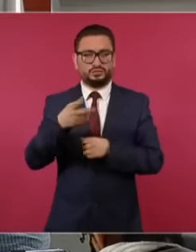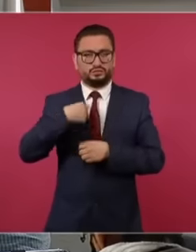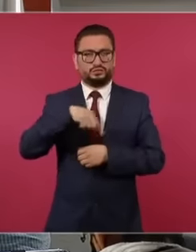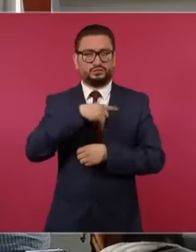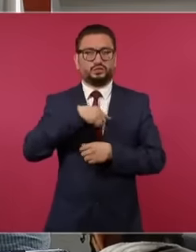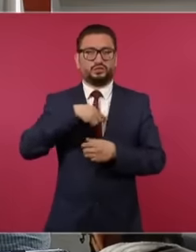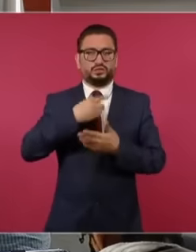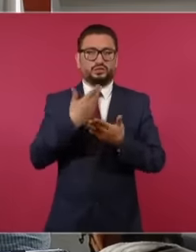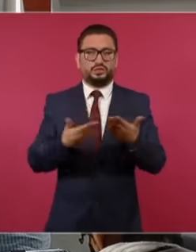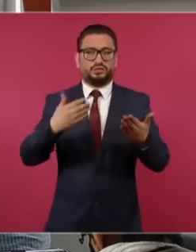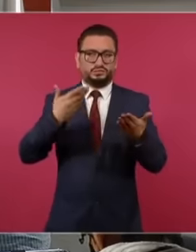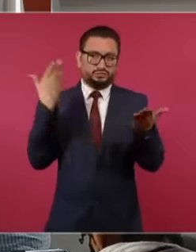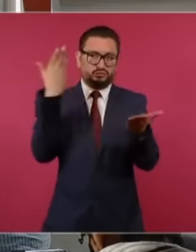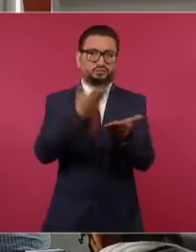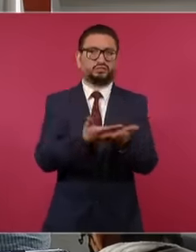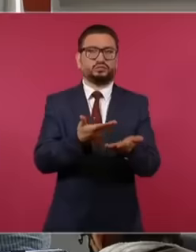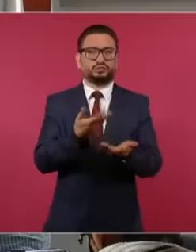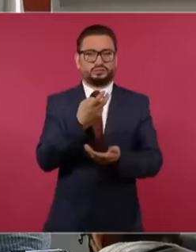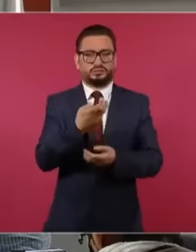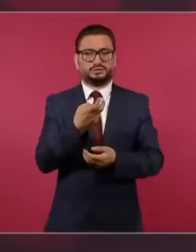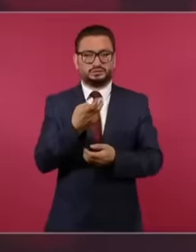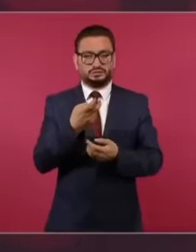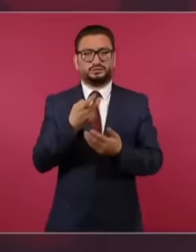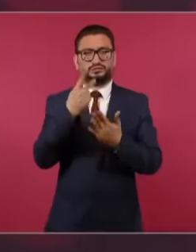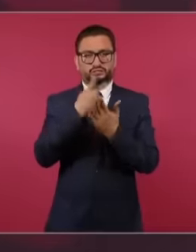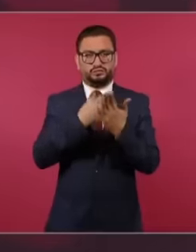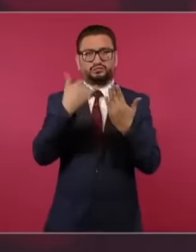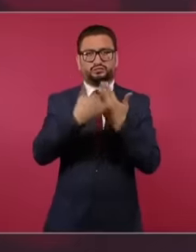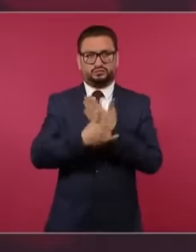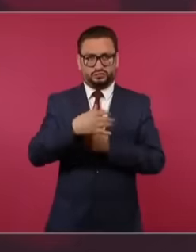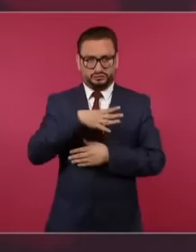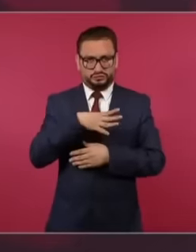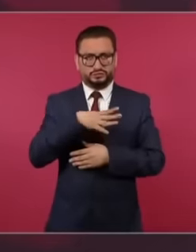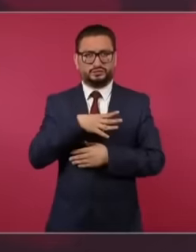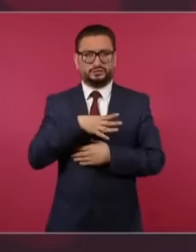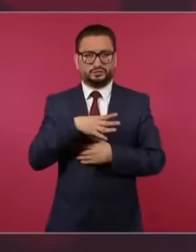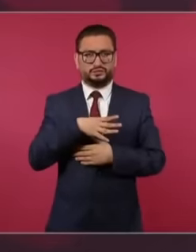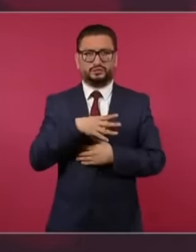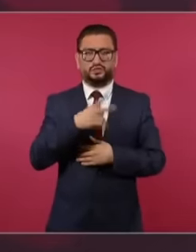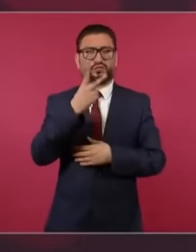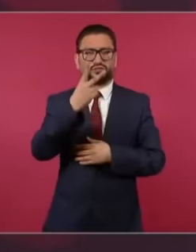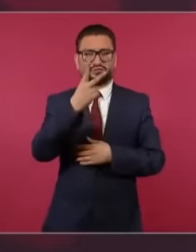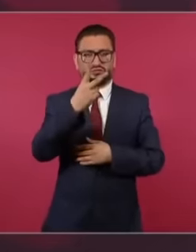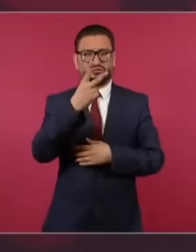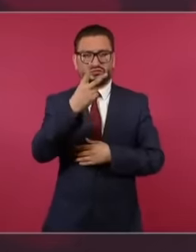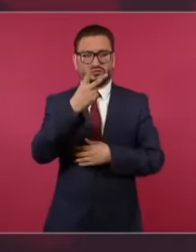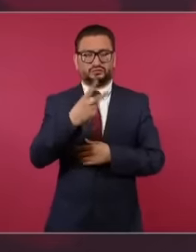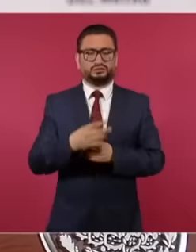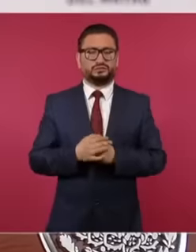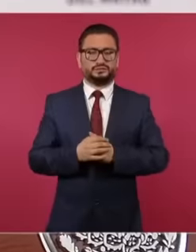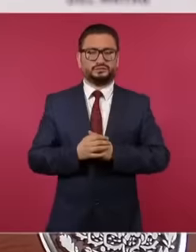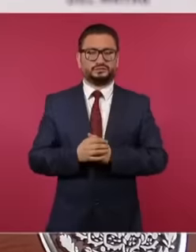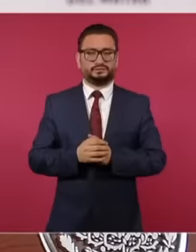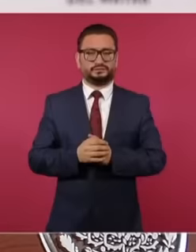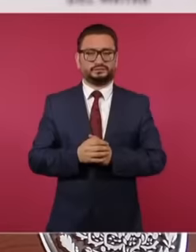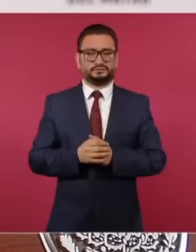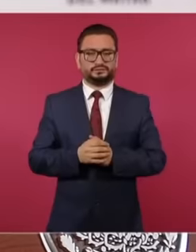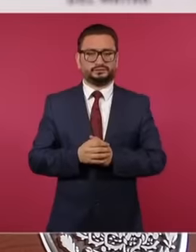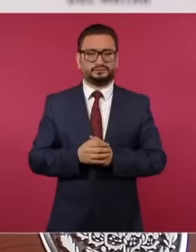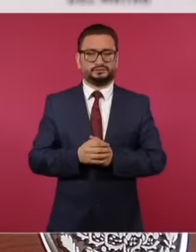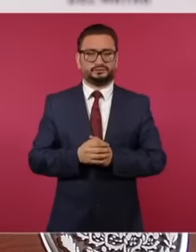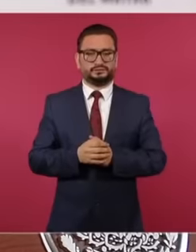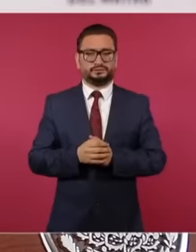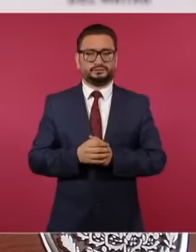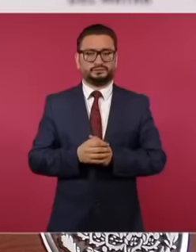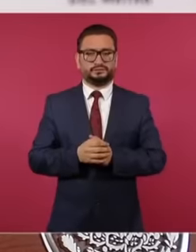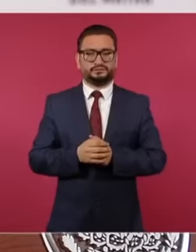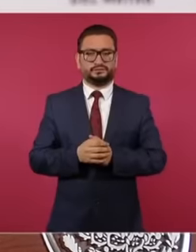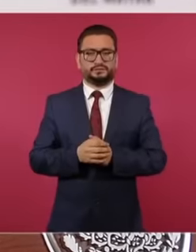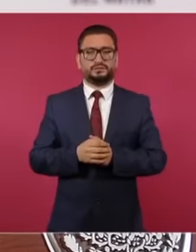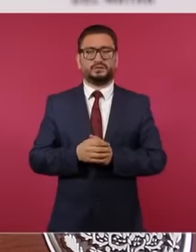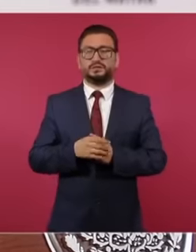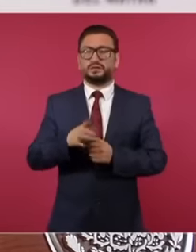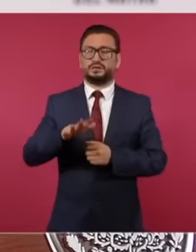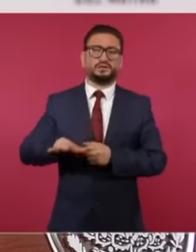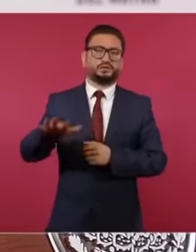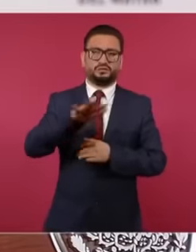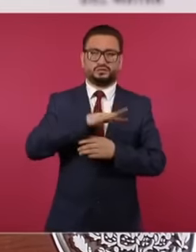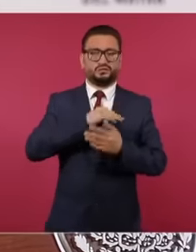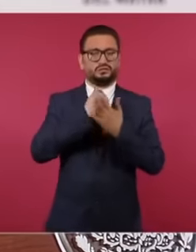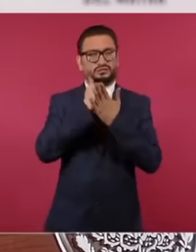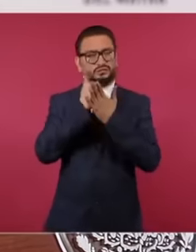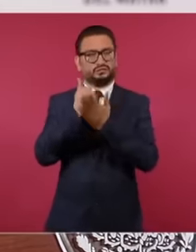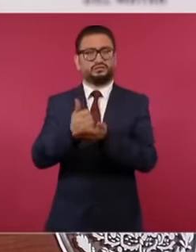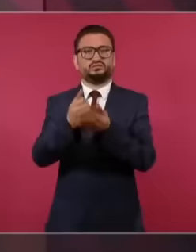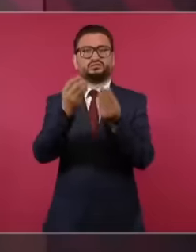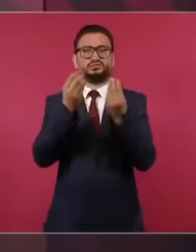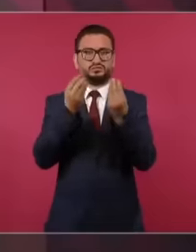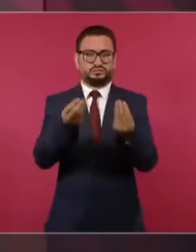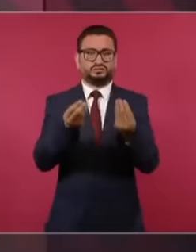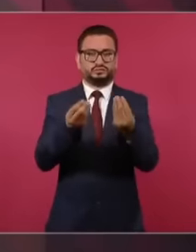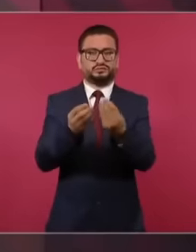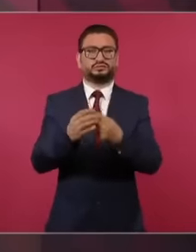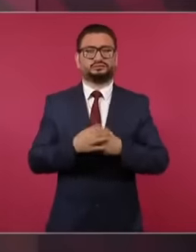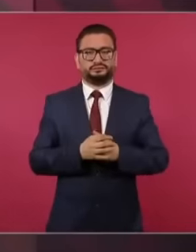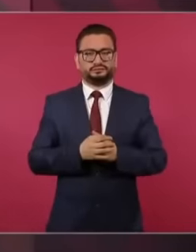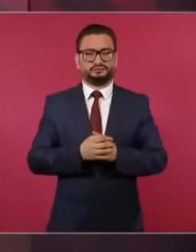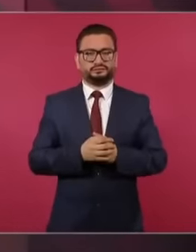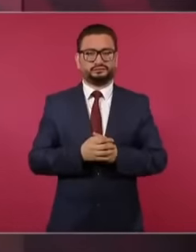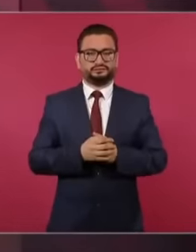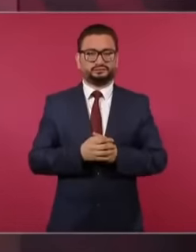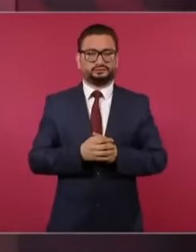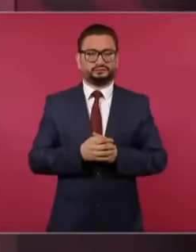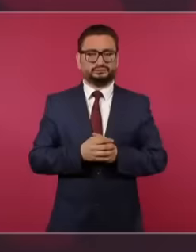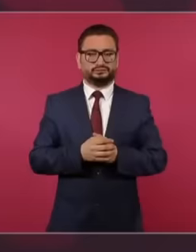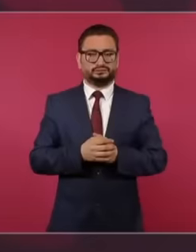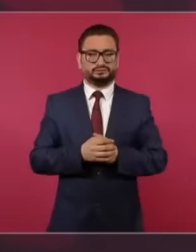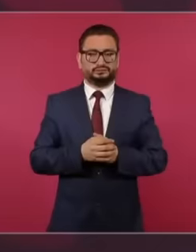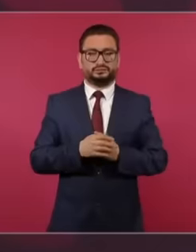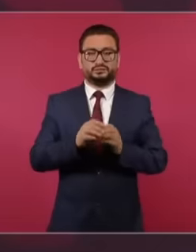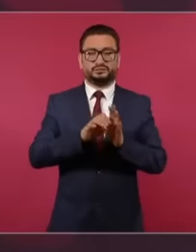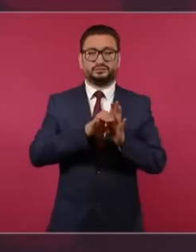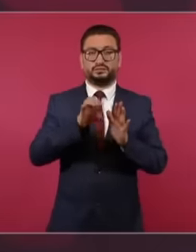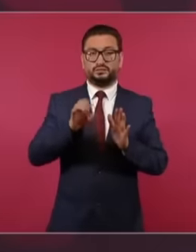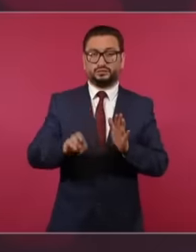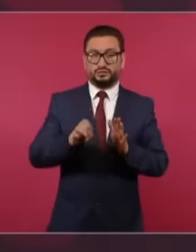Now there is a second project that would help a lot, giving continuity to the Mayan train